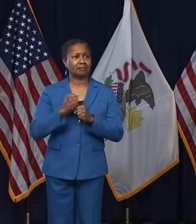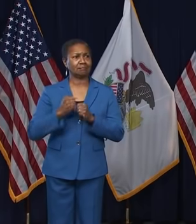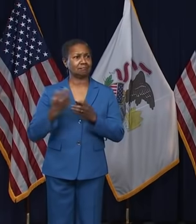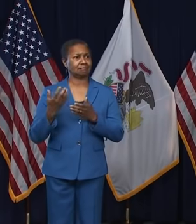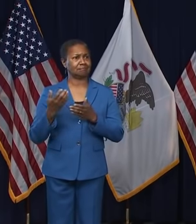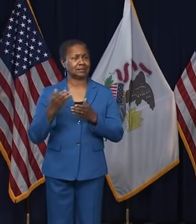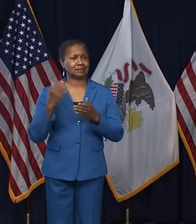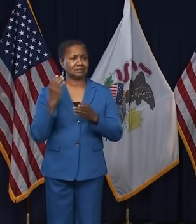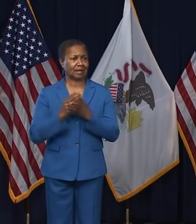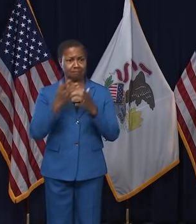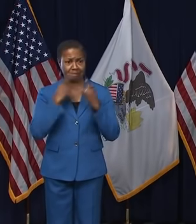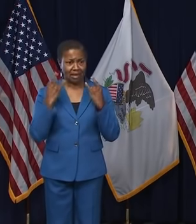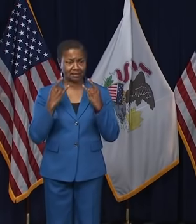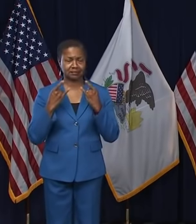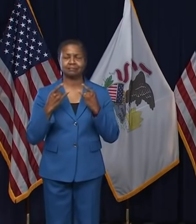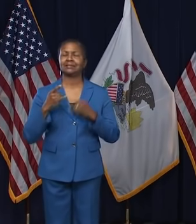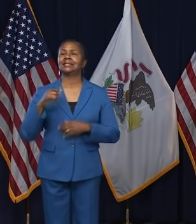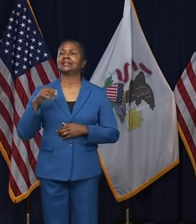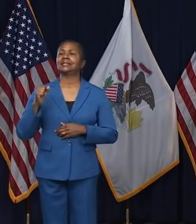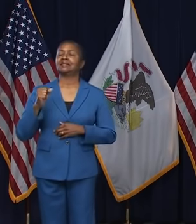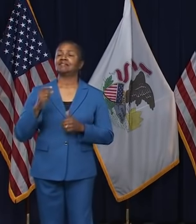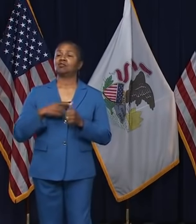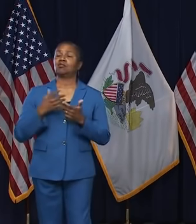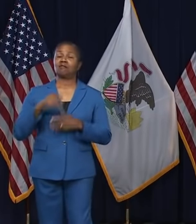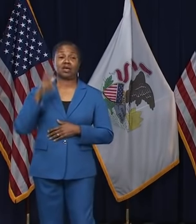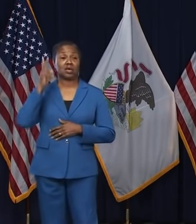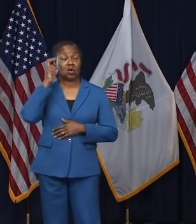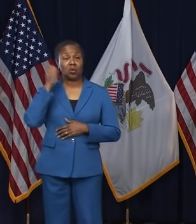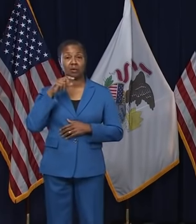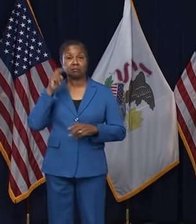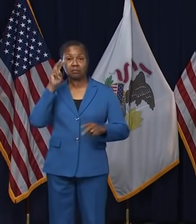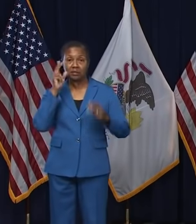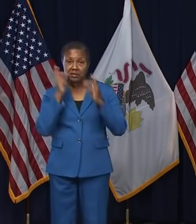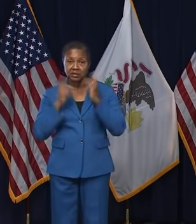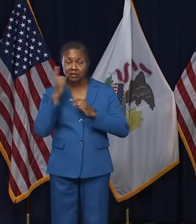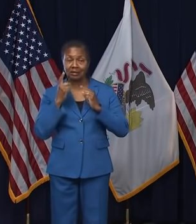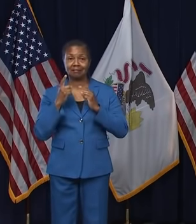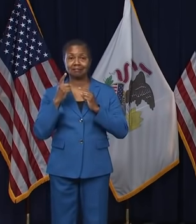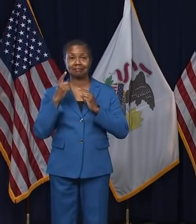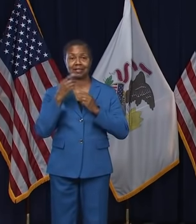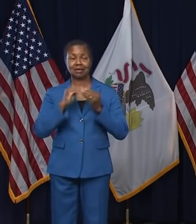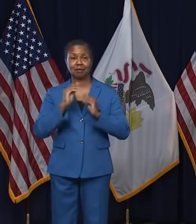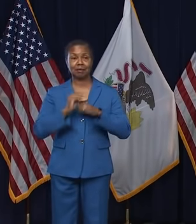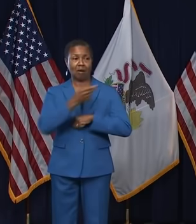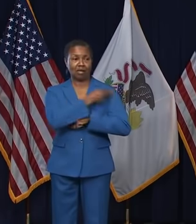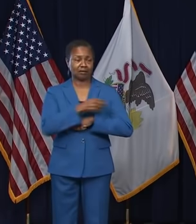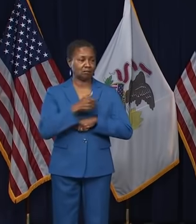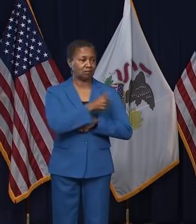know that at some point they